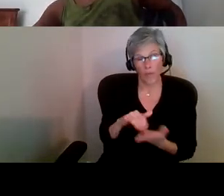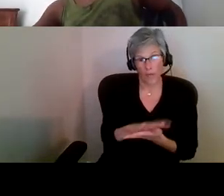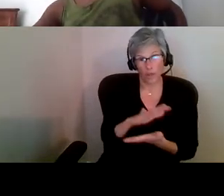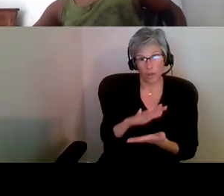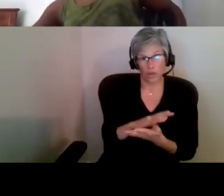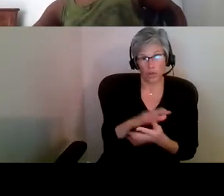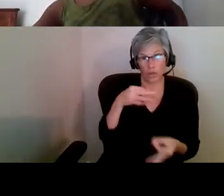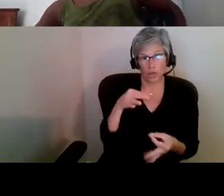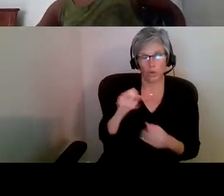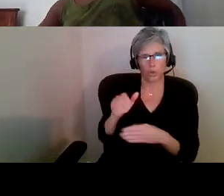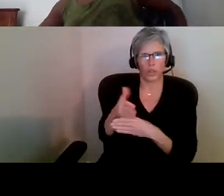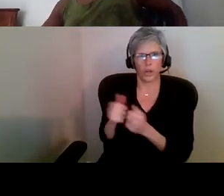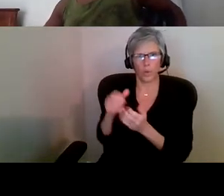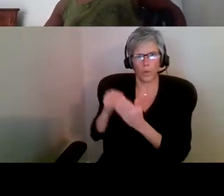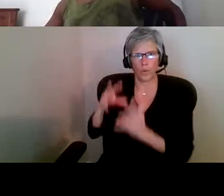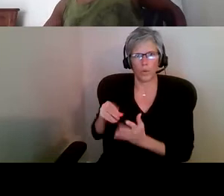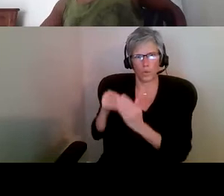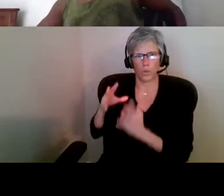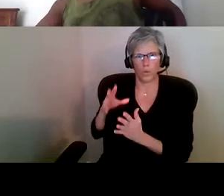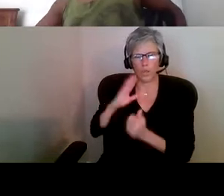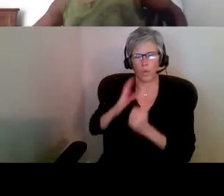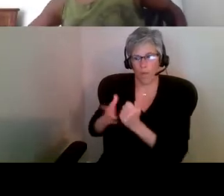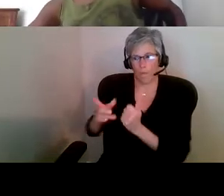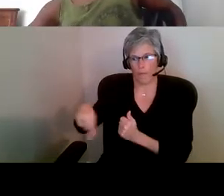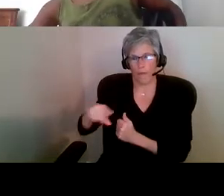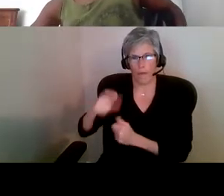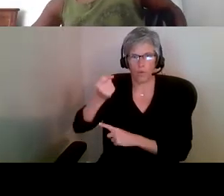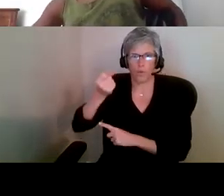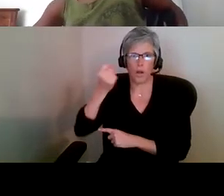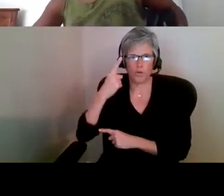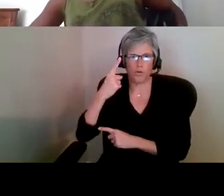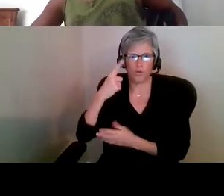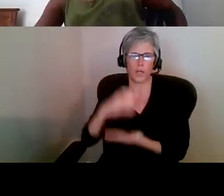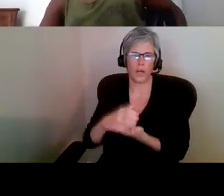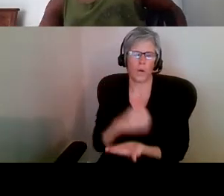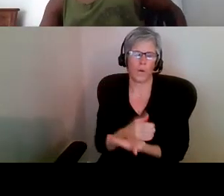and it will help them understand the sort of course evaluation process here.